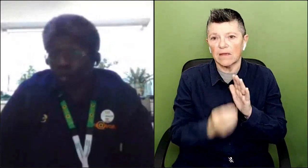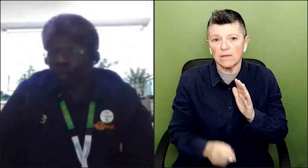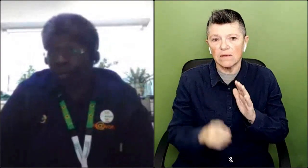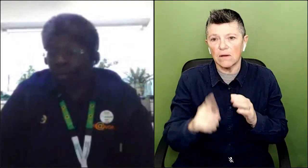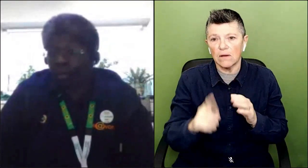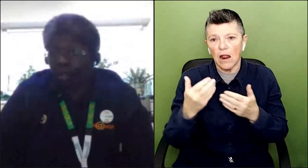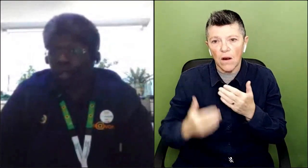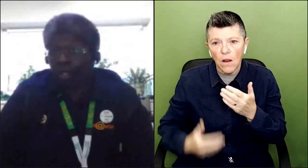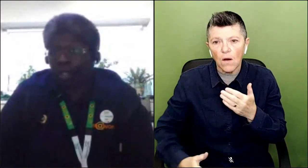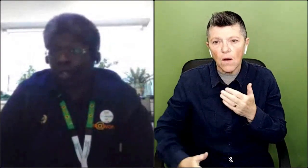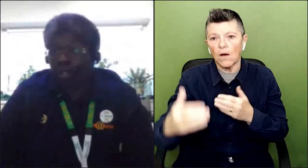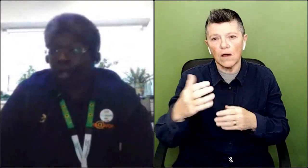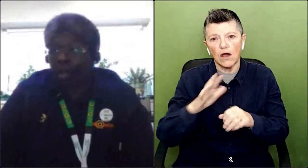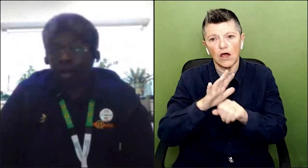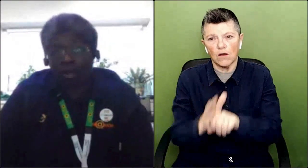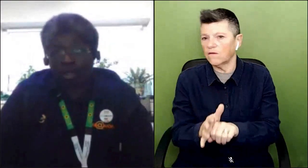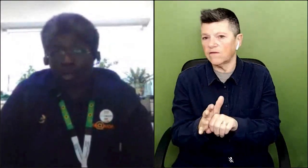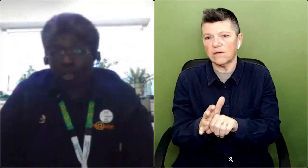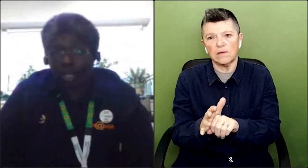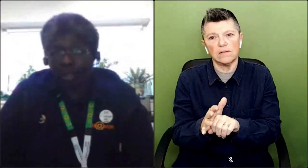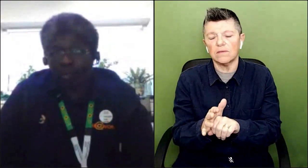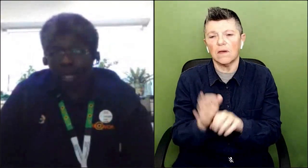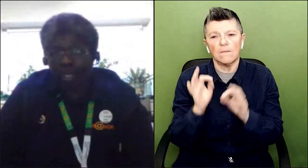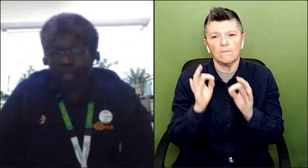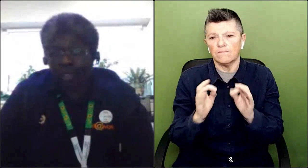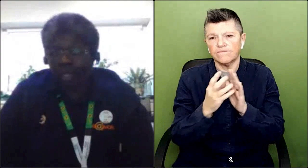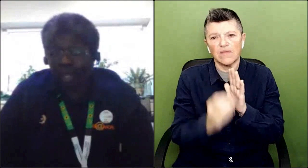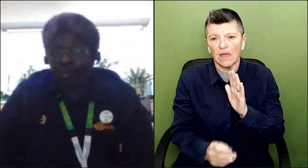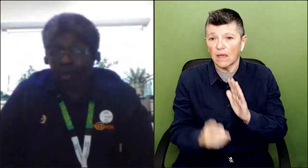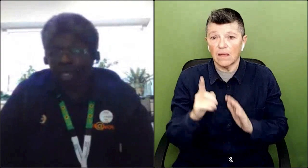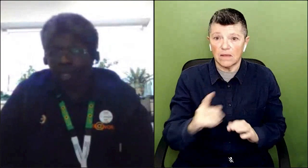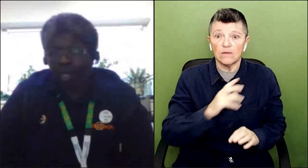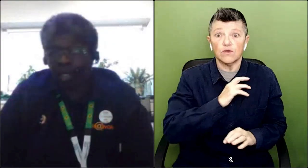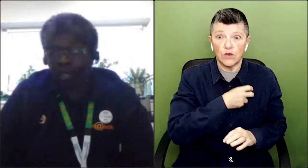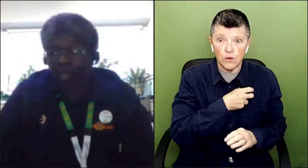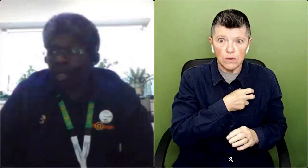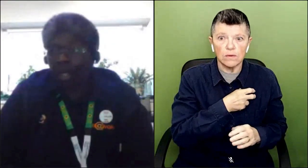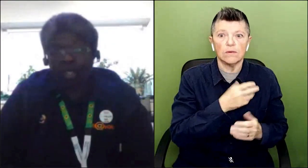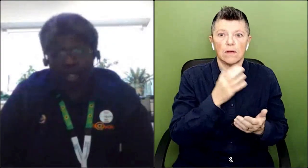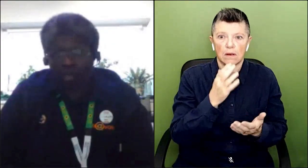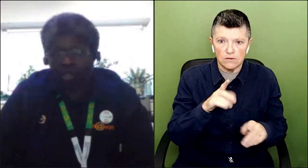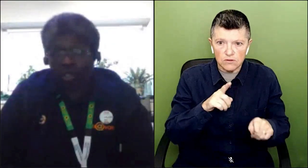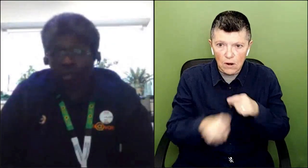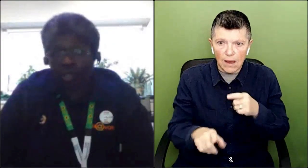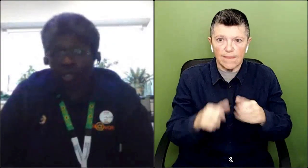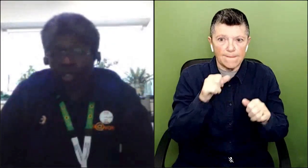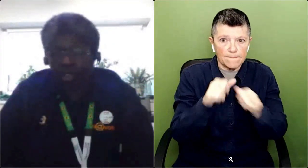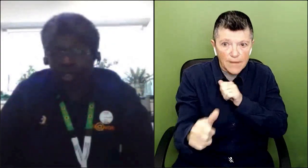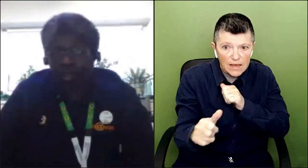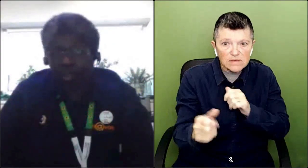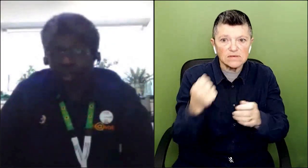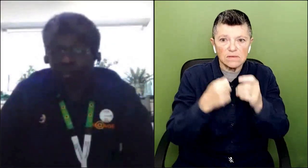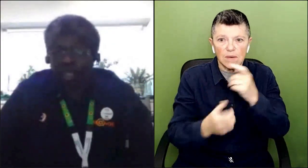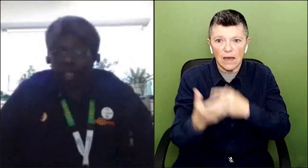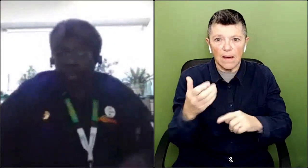That is one that unions are doing their level best to get that recognised as a long-term condition.